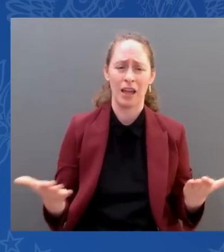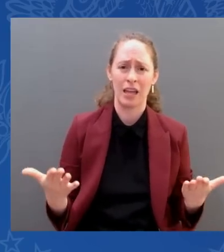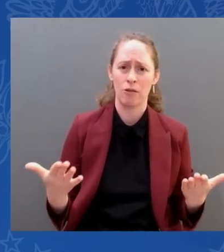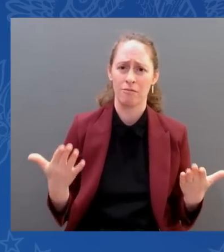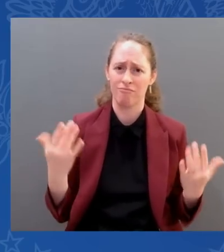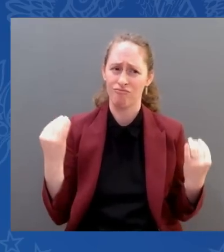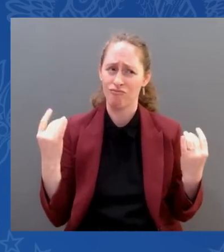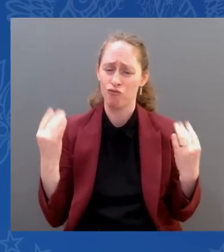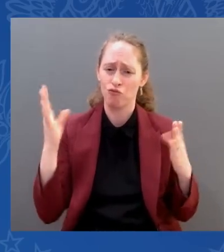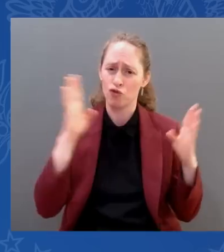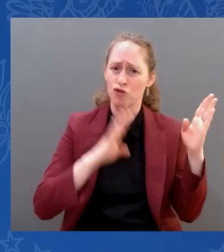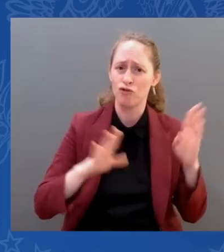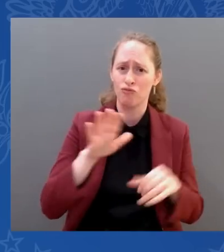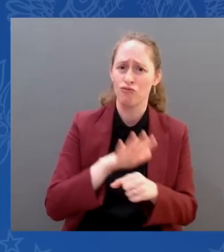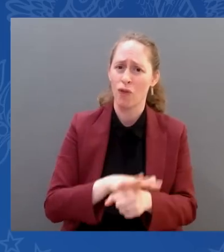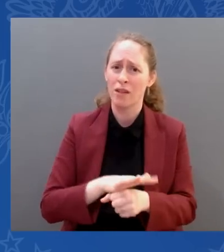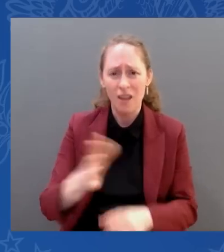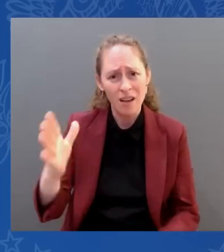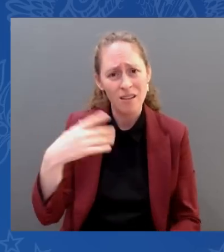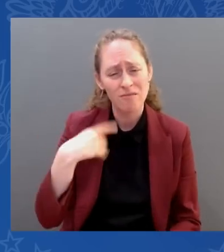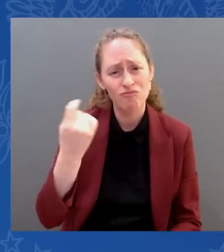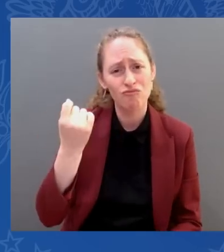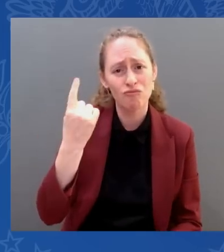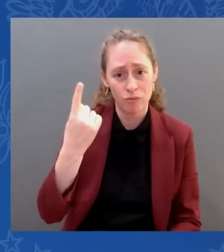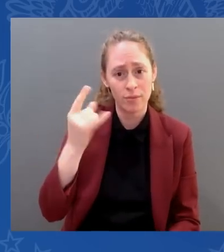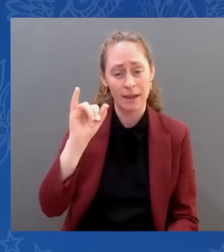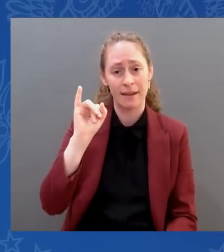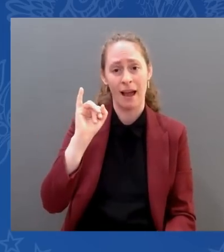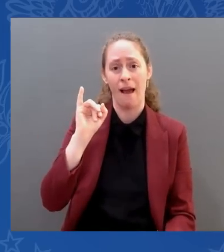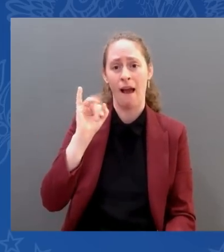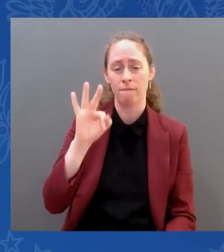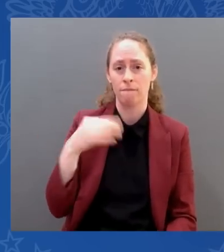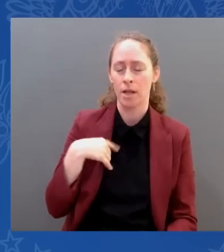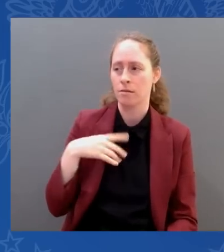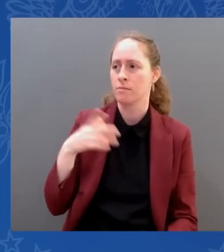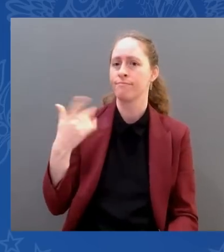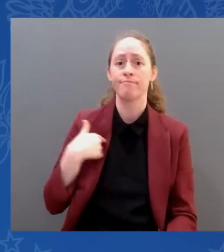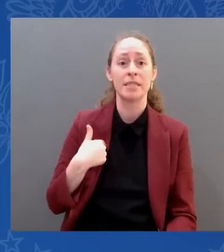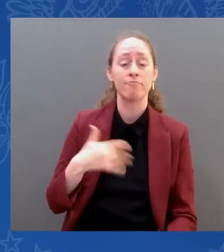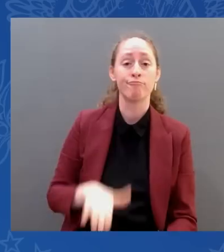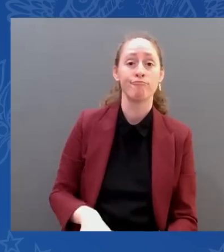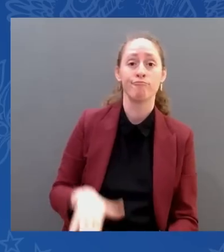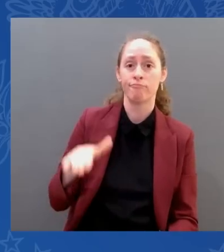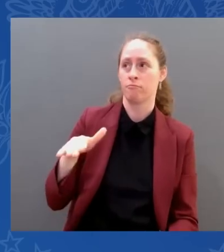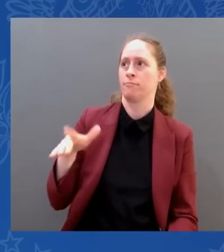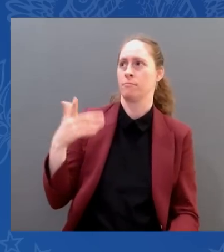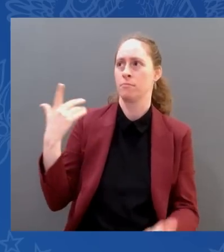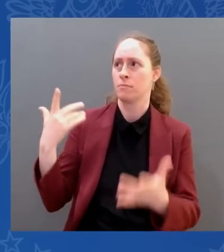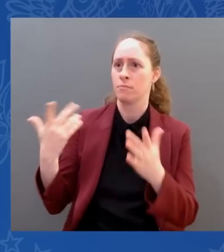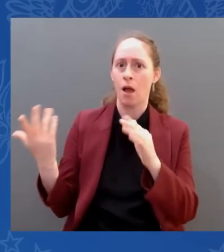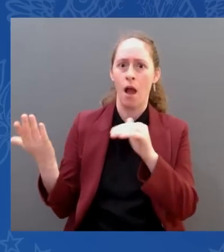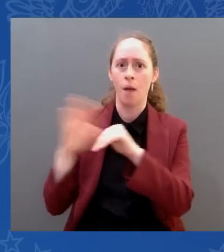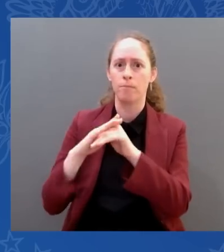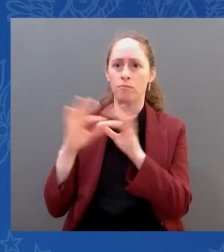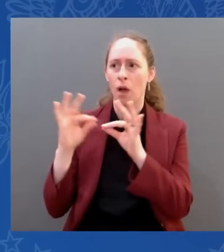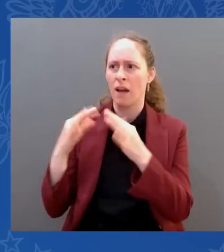It made a difference when food prices went up. But we've never seen anything like Putin's tax on both food and gas.